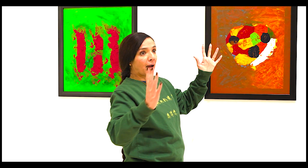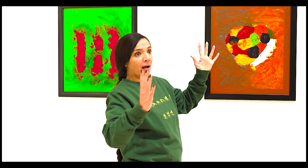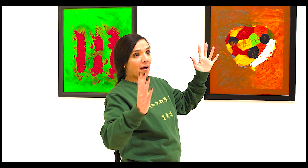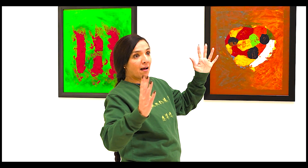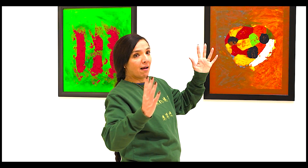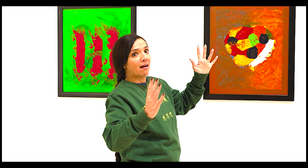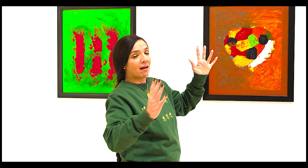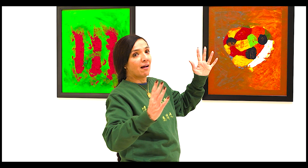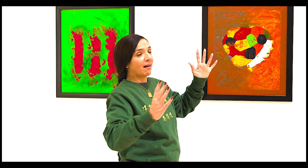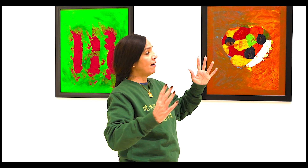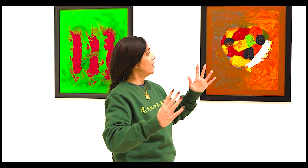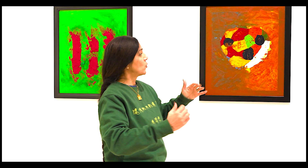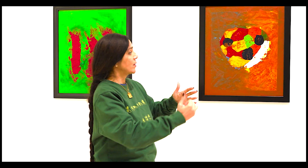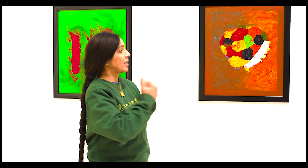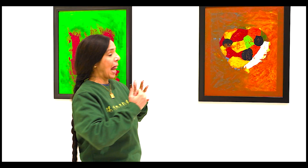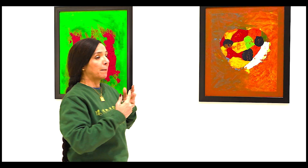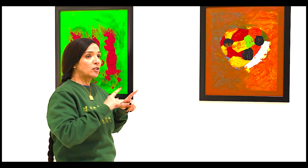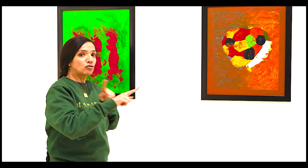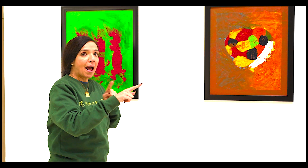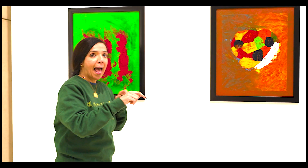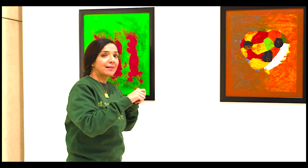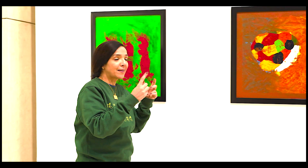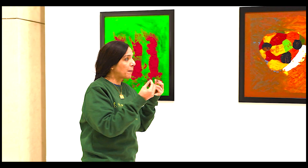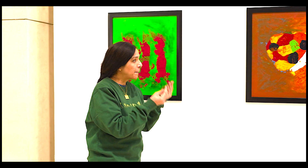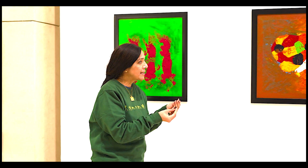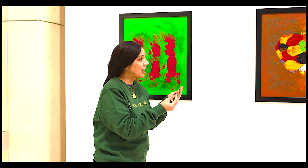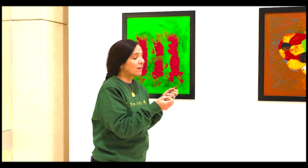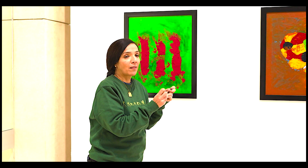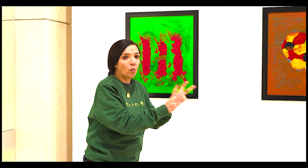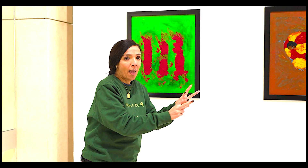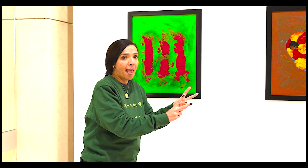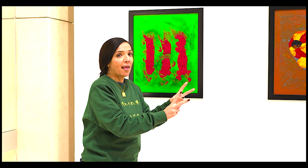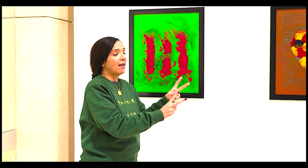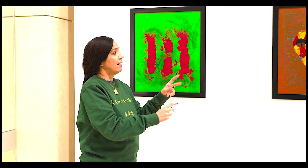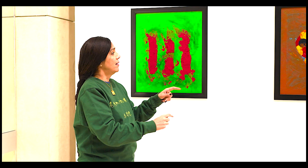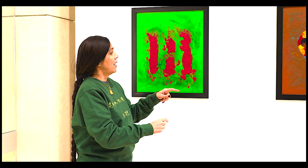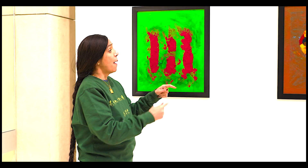and this, also, could become a bigger painting, but this helped me to think about